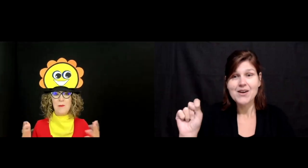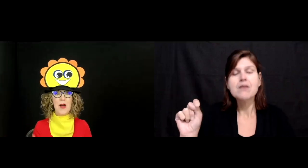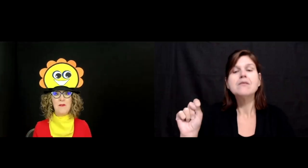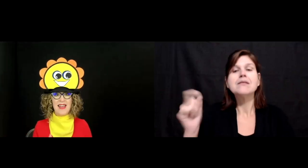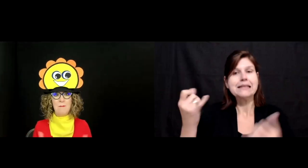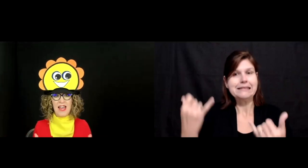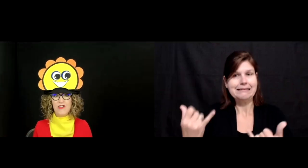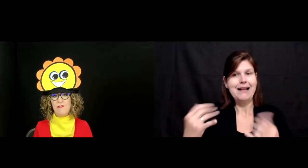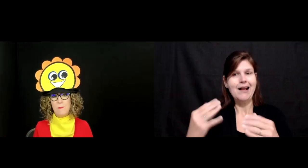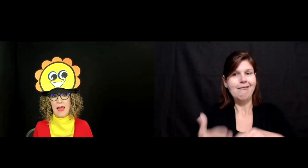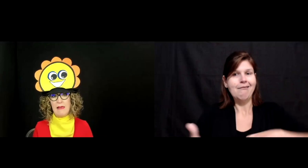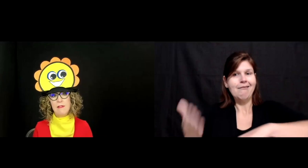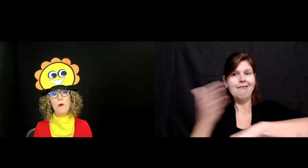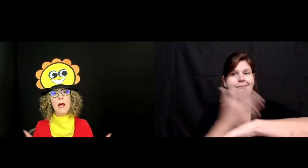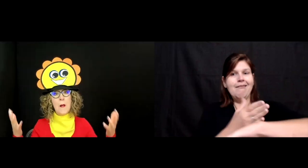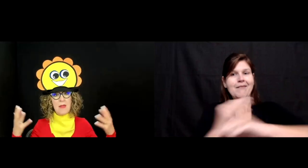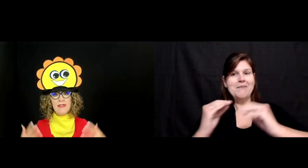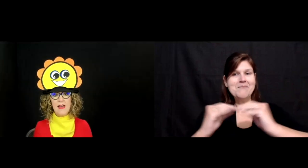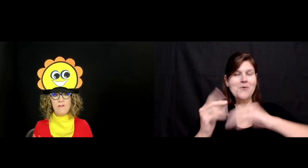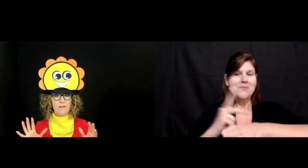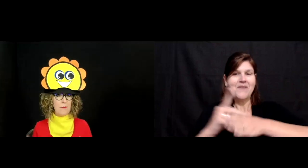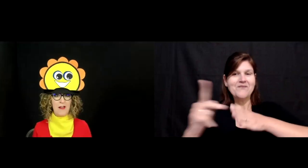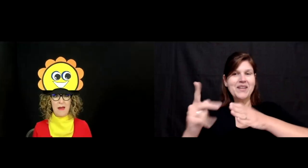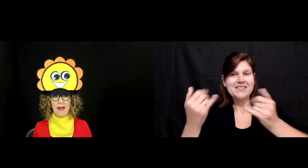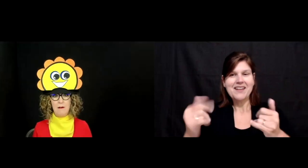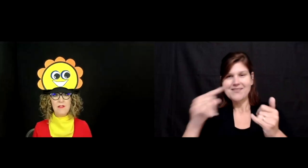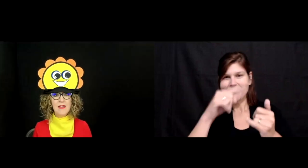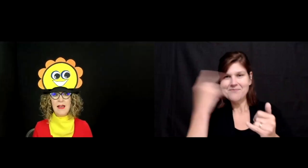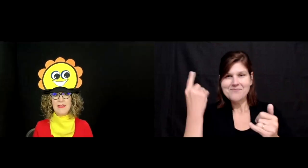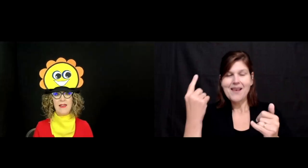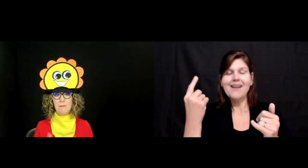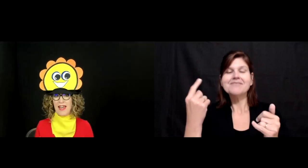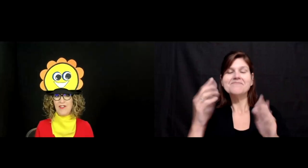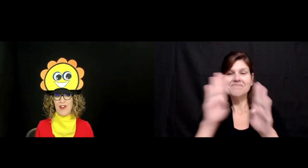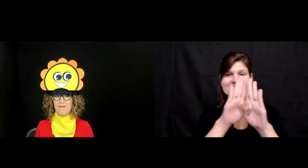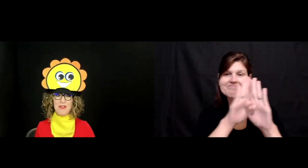I suppose in a makeshift space. So it is from the back of my house, it is makeshift,